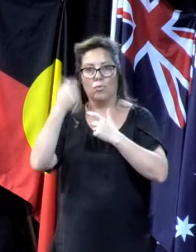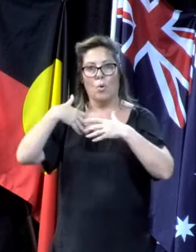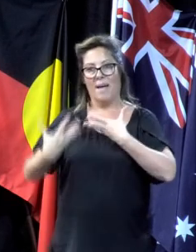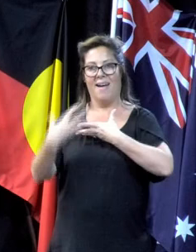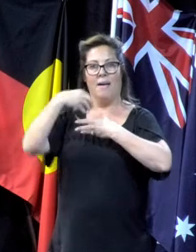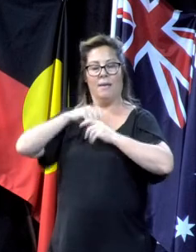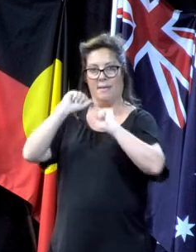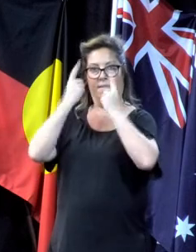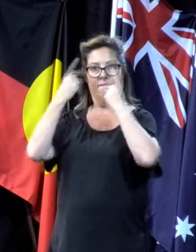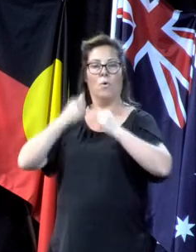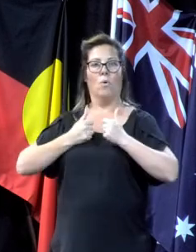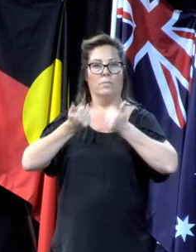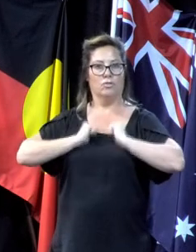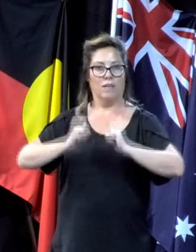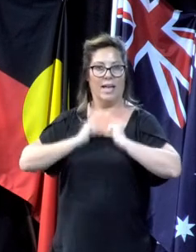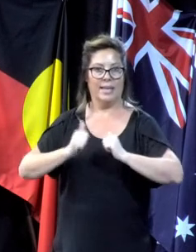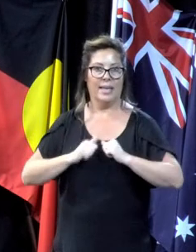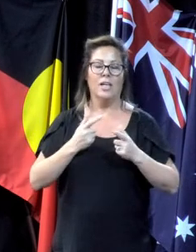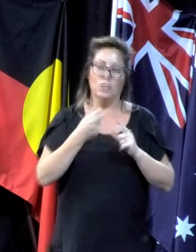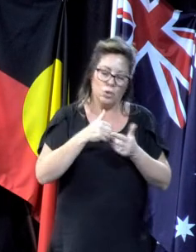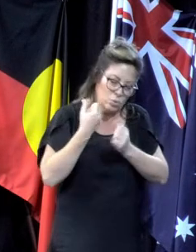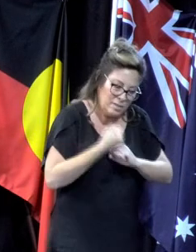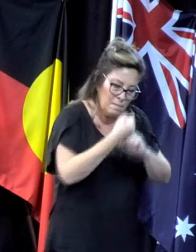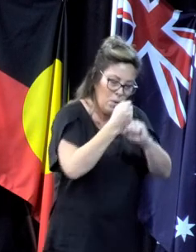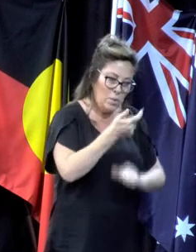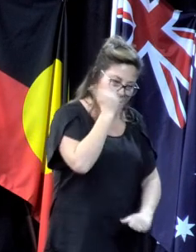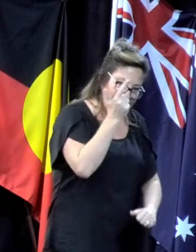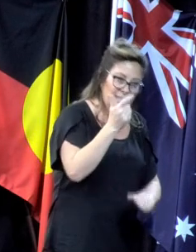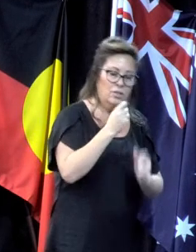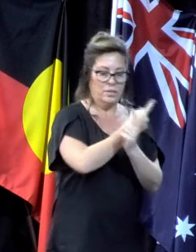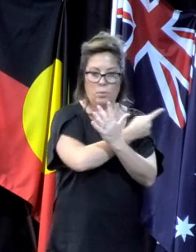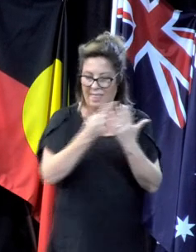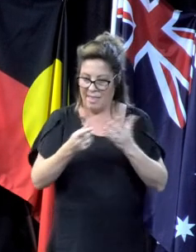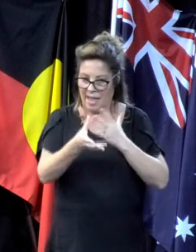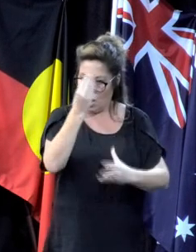and learning, and also the effective behaviour management and support for all of our students.